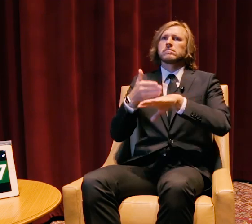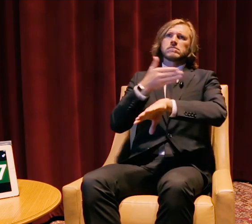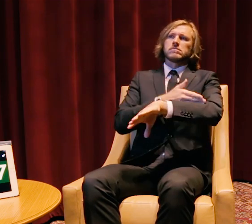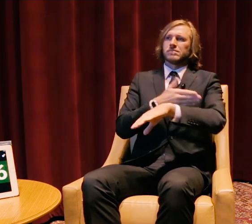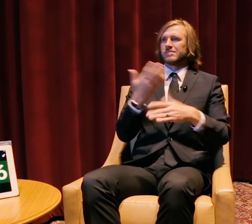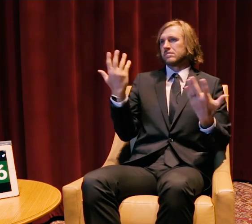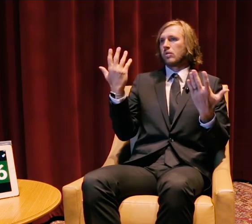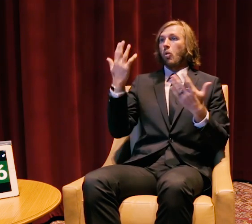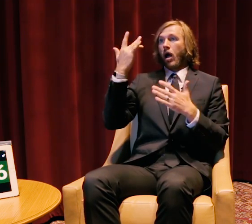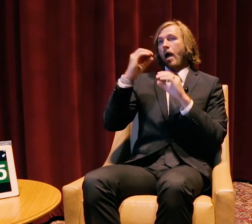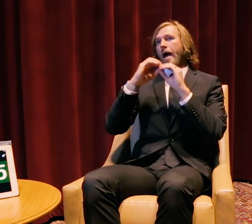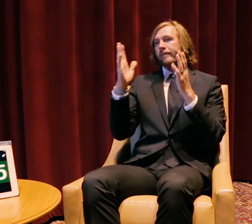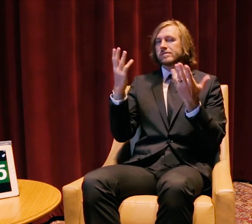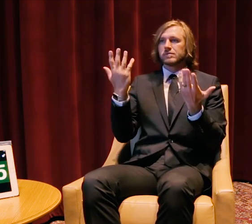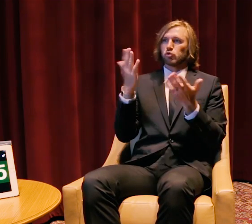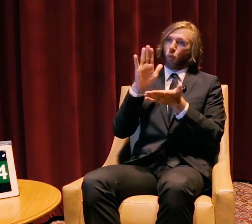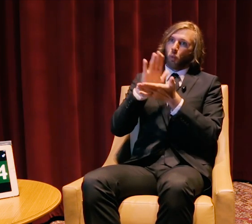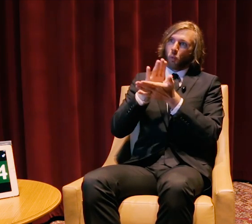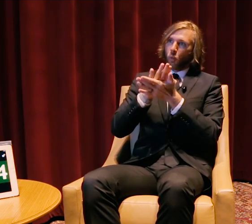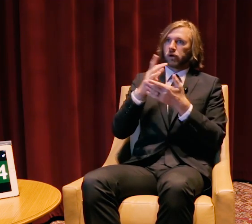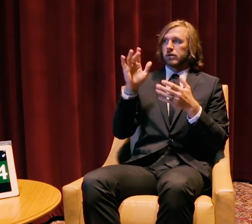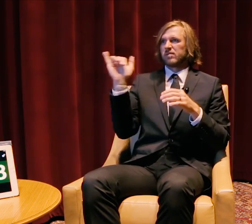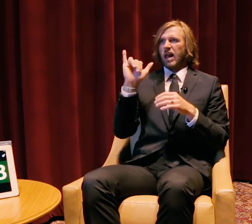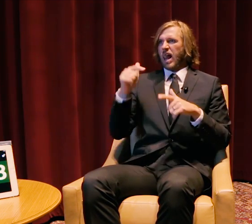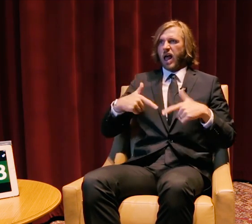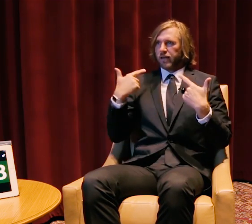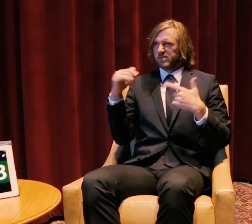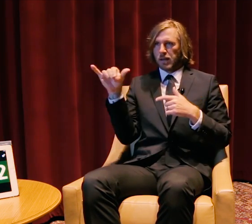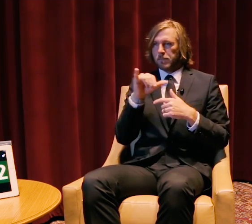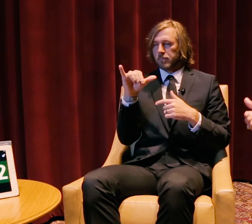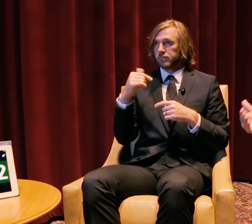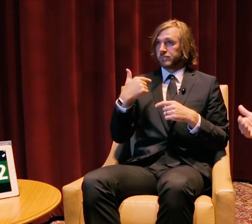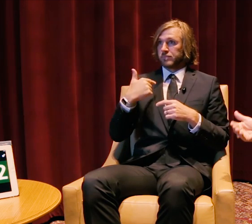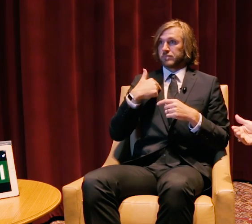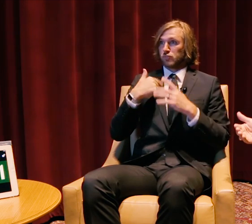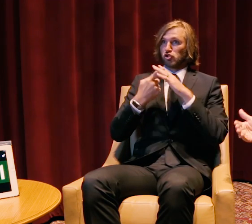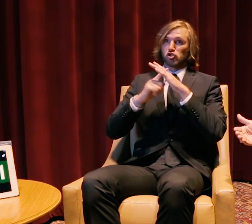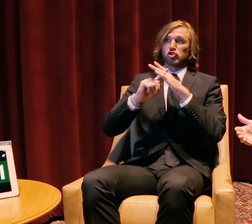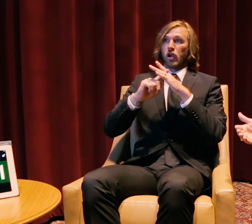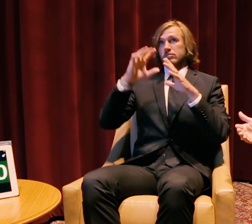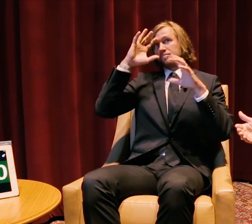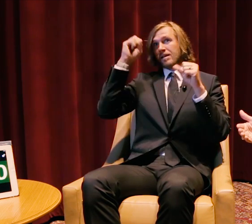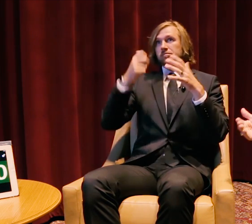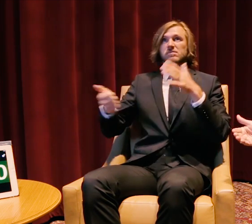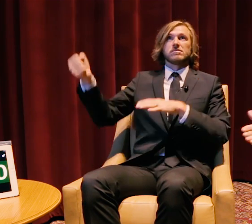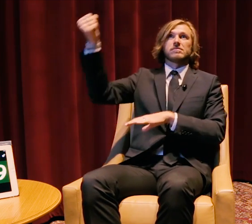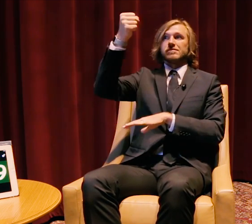Because, obviously, like in school, and like in life, I'm not gonna start out as president of a company,